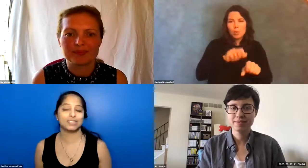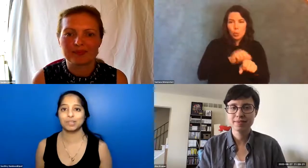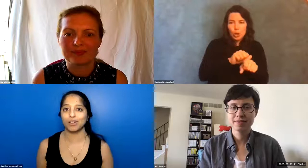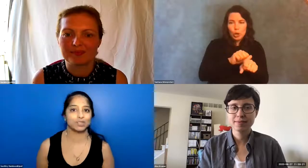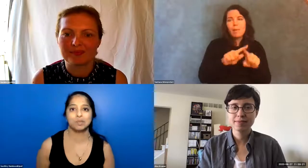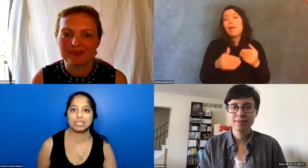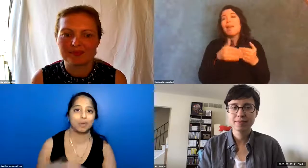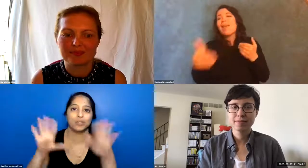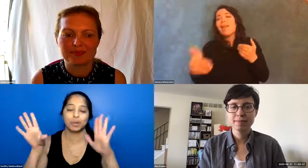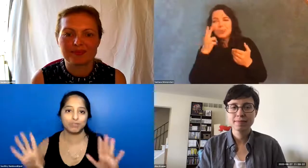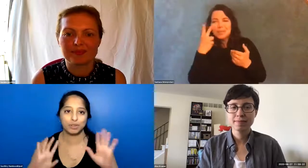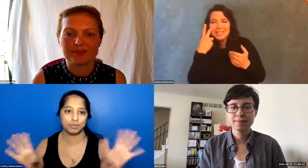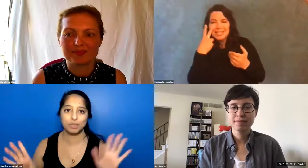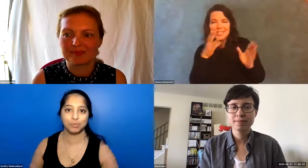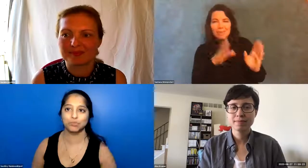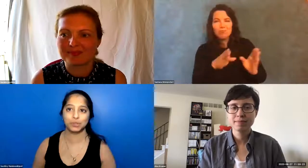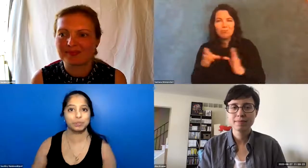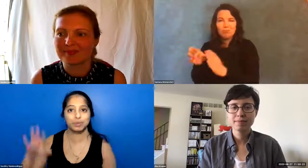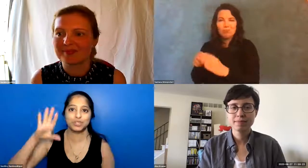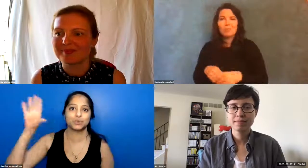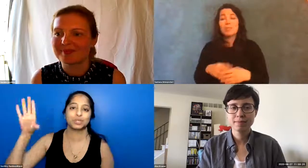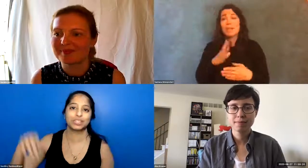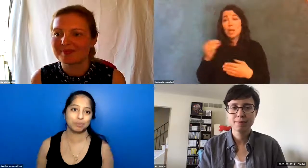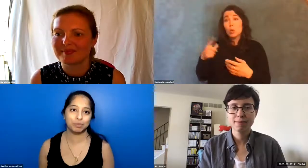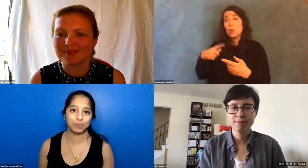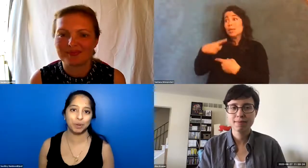So then also you can spread the word for people for whom it was too early, people who weren't